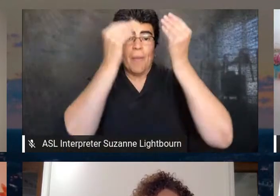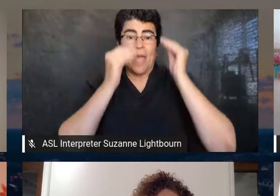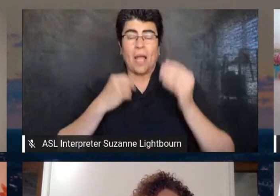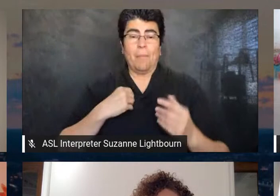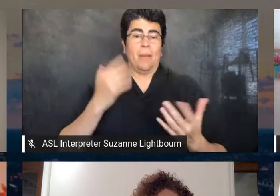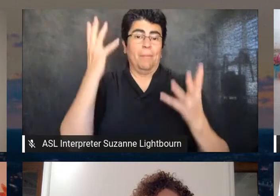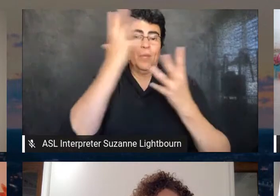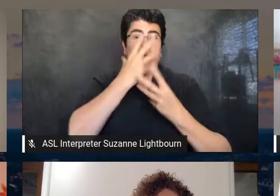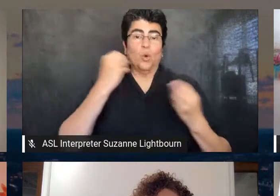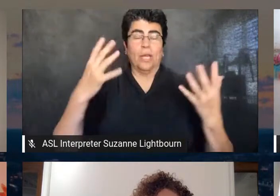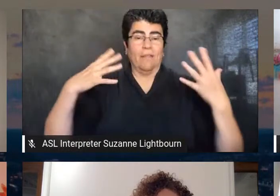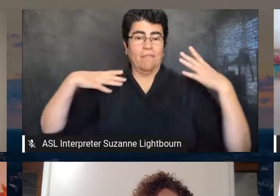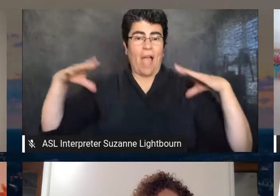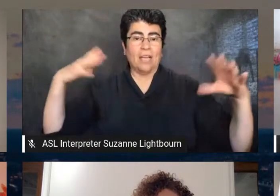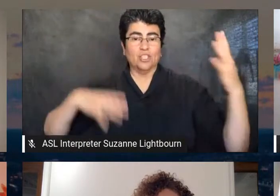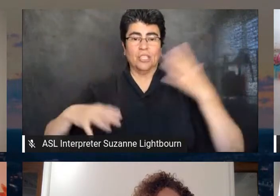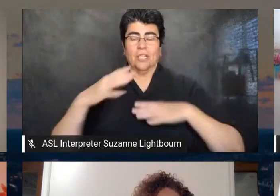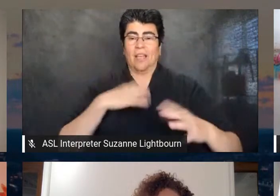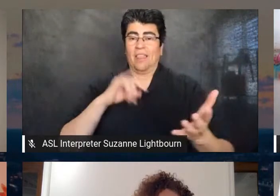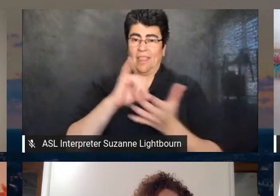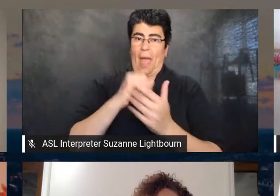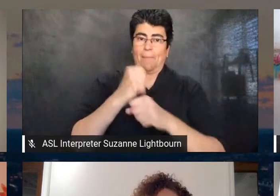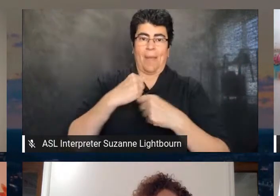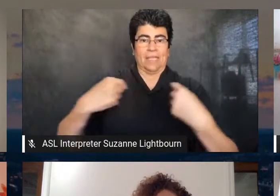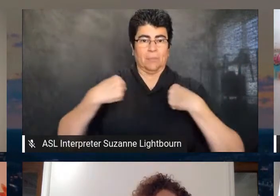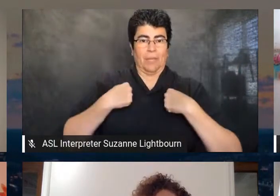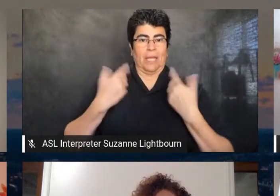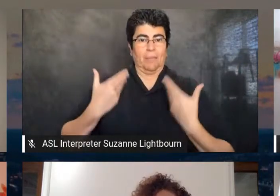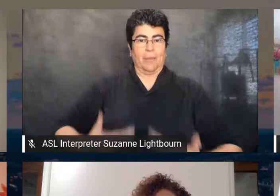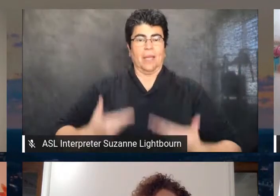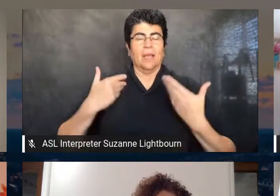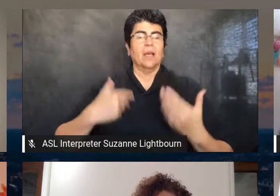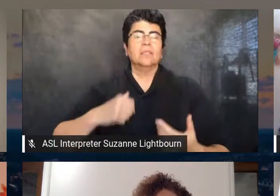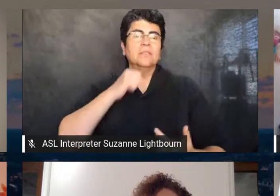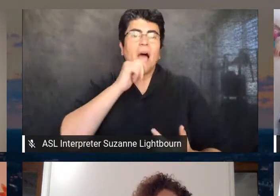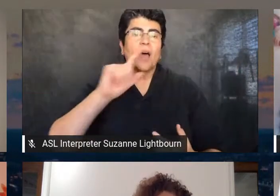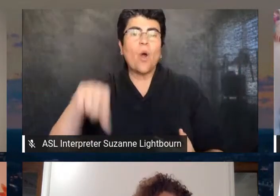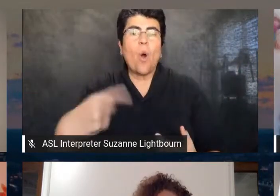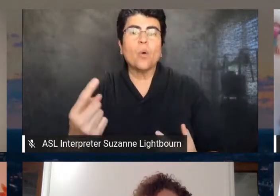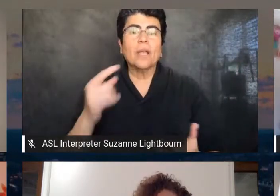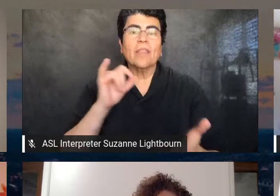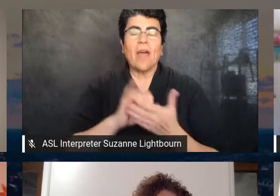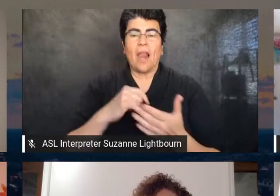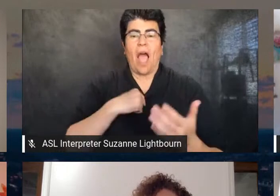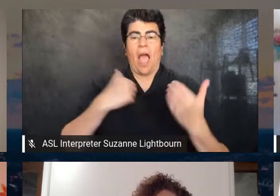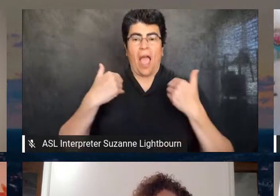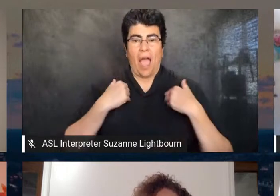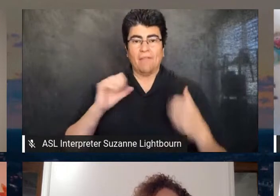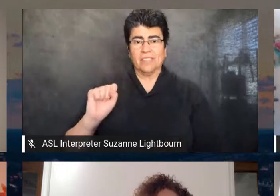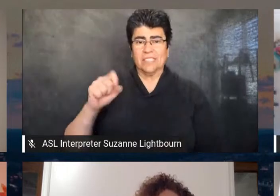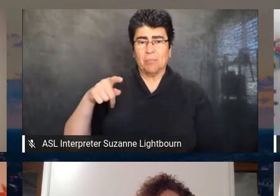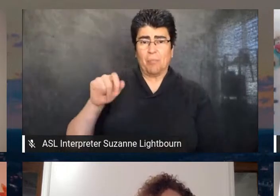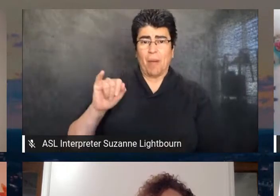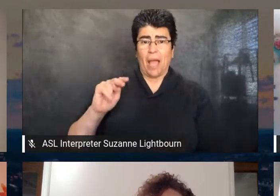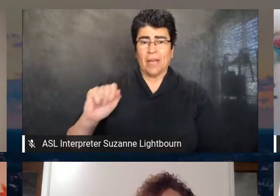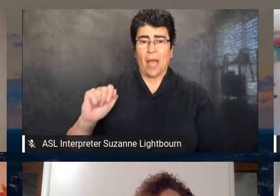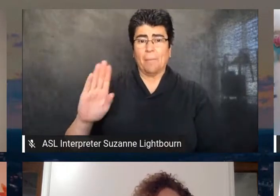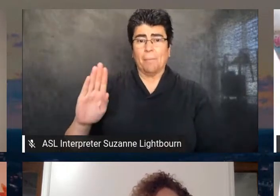those are the things that make me me and not solely based on the fact that I have spina bifida. And to Fanshan's point,